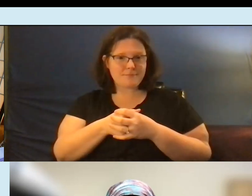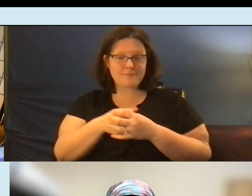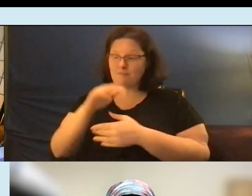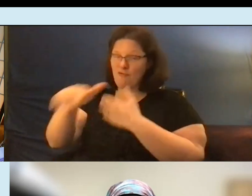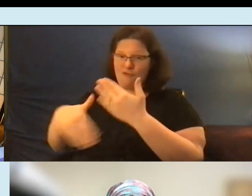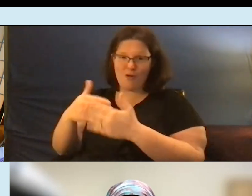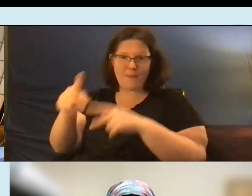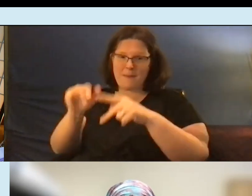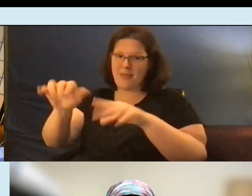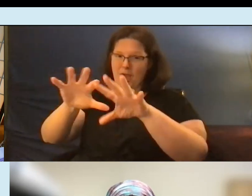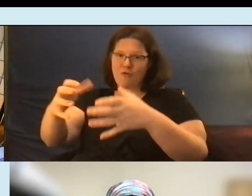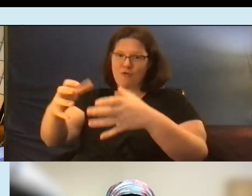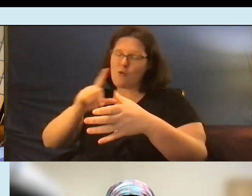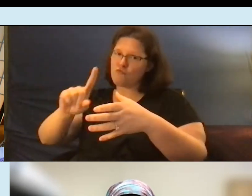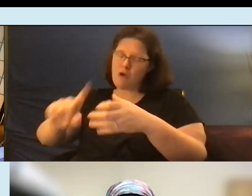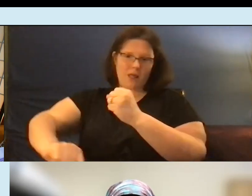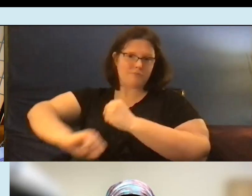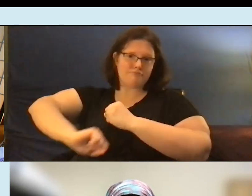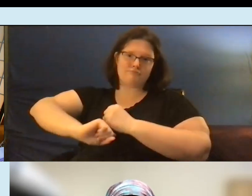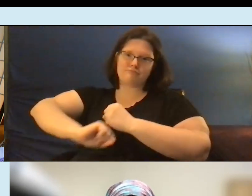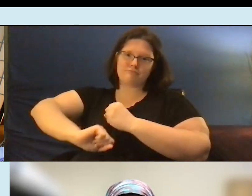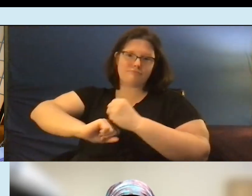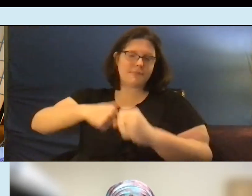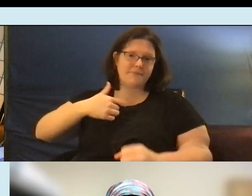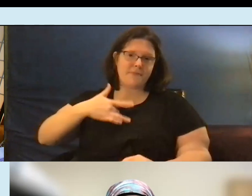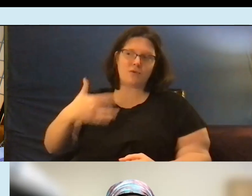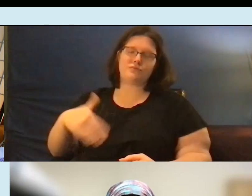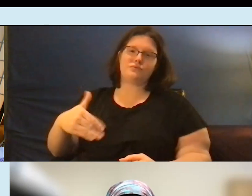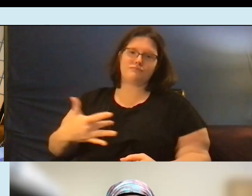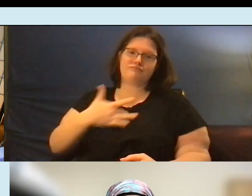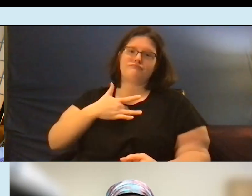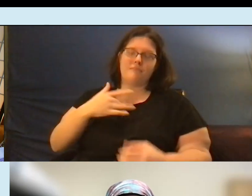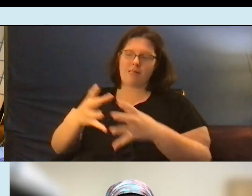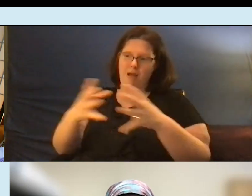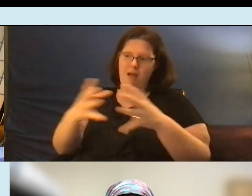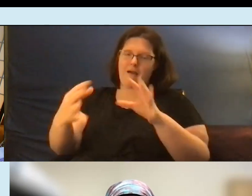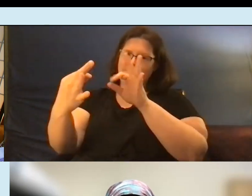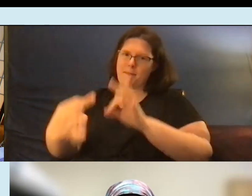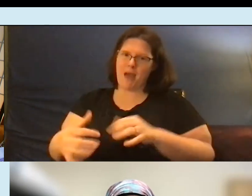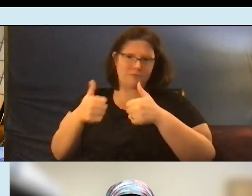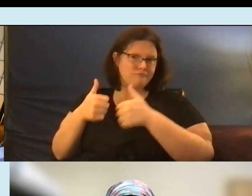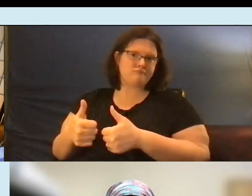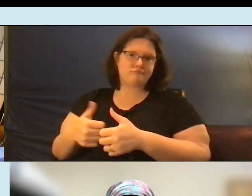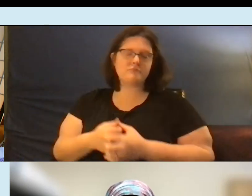was so encouraging and I got a lot of really good feedback so um the next thing I did was figuring